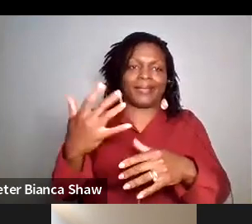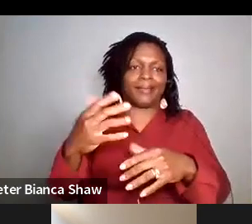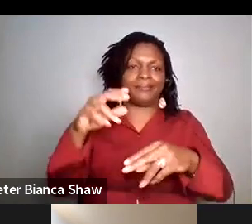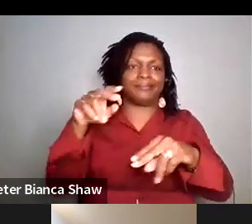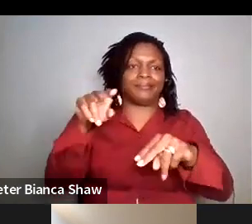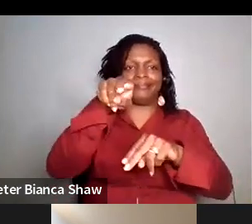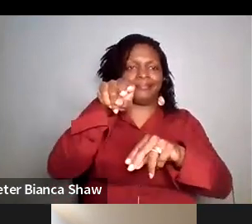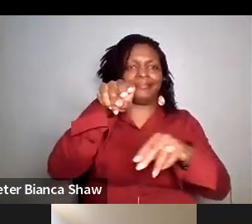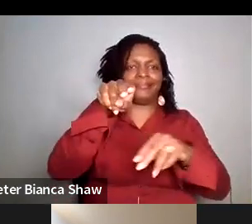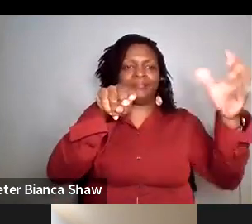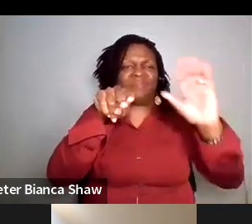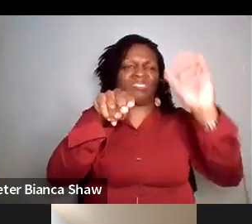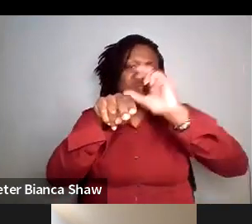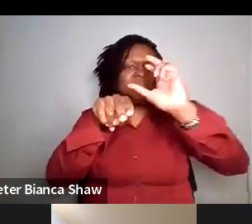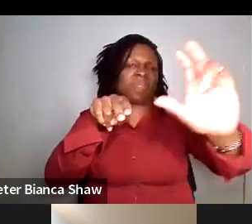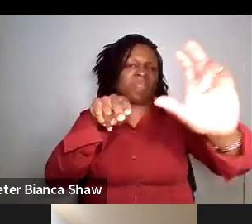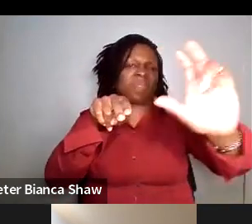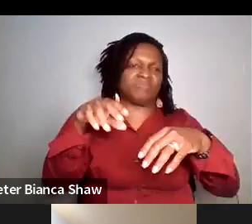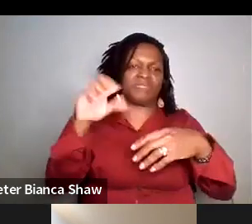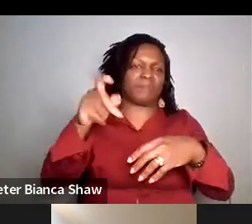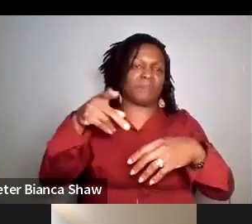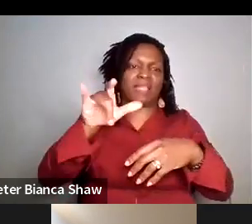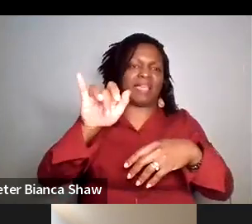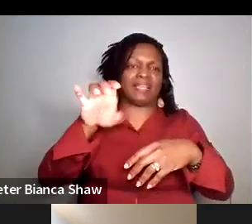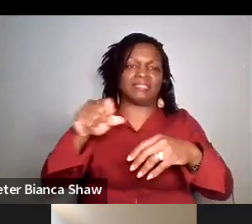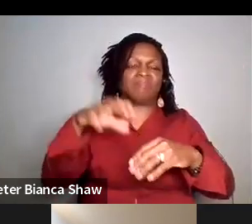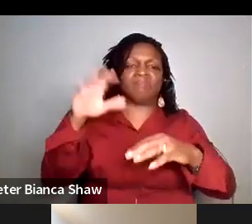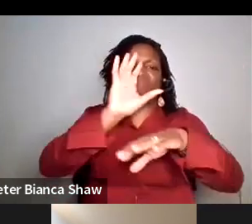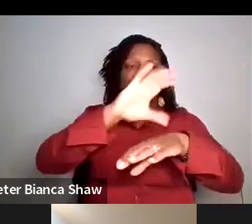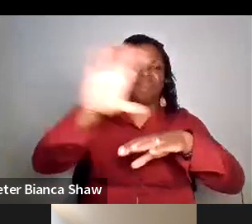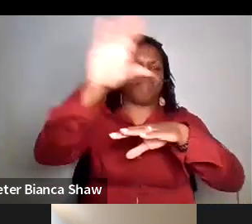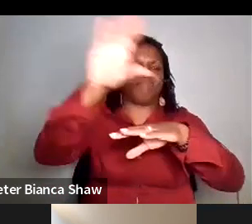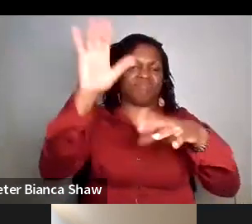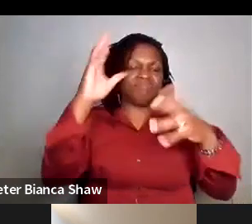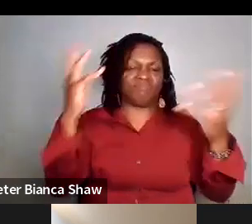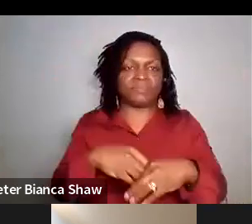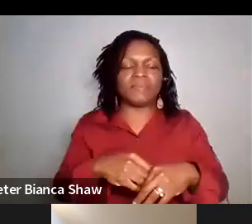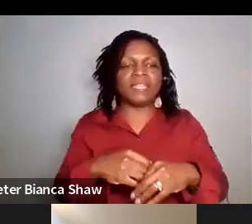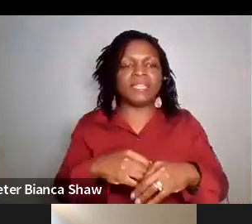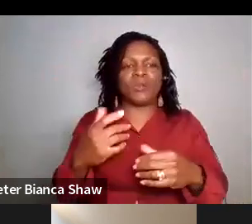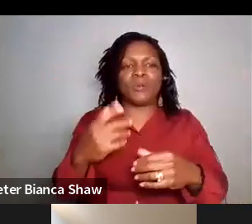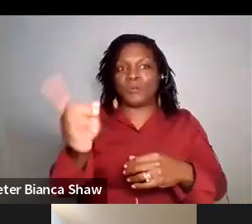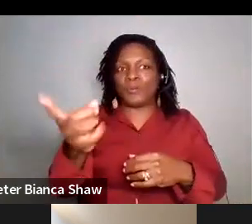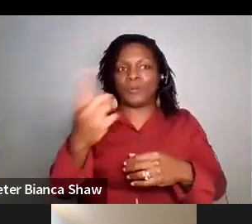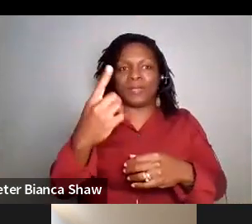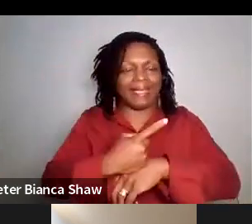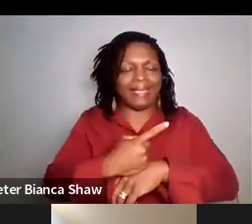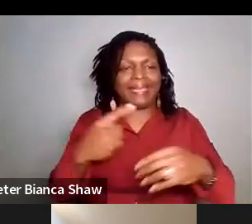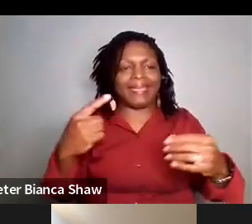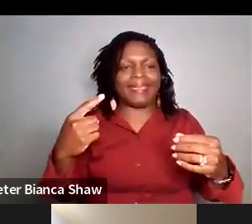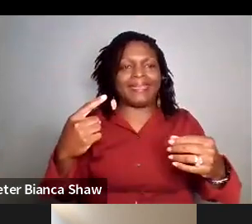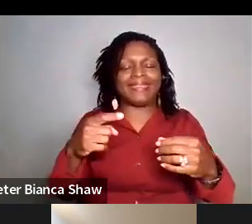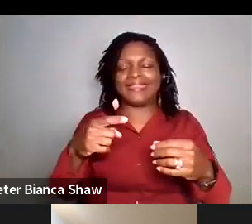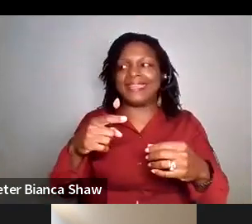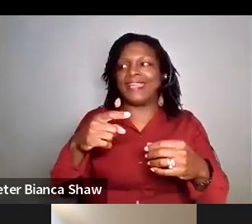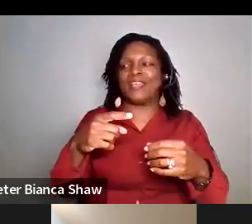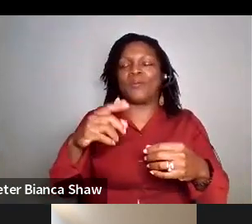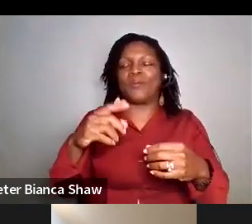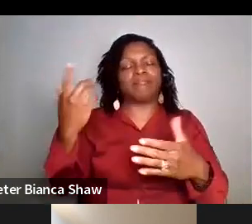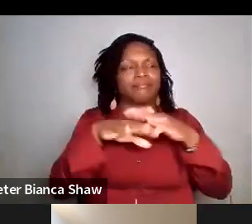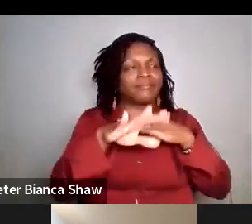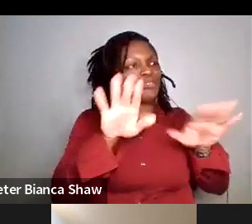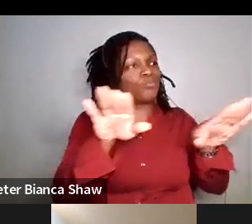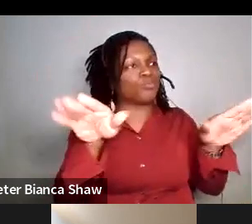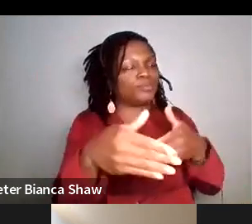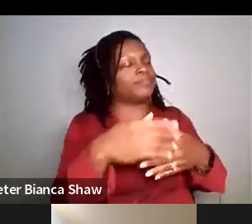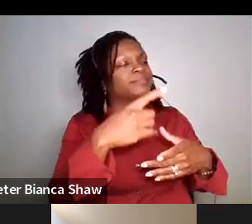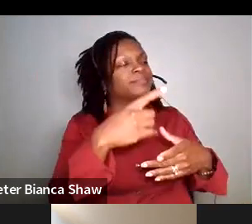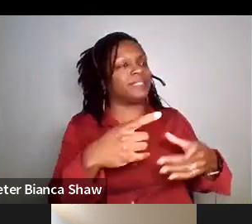And one day I come in and he's sitting on the top bunk, and he couldn't figure out how to get down, and the only way to get up there was to climb the tubing So i'm like this